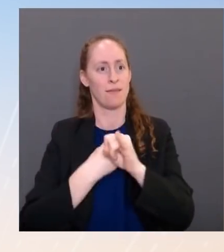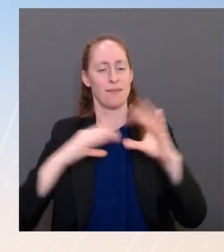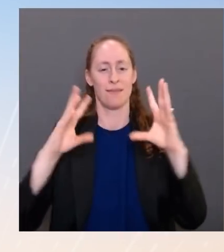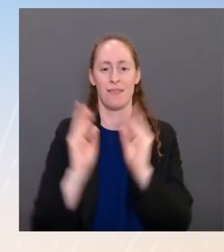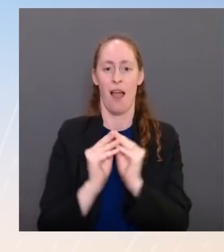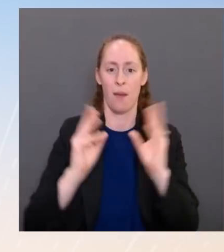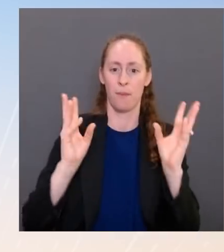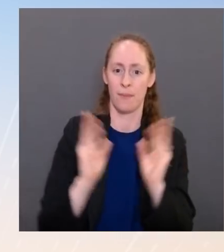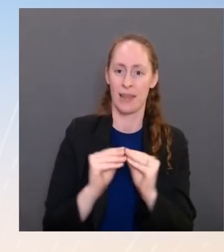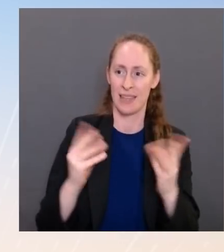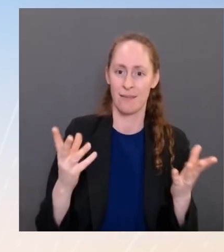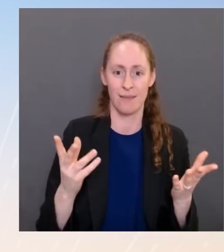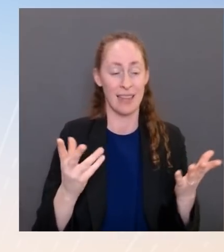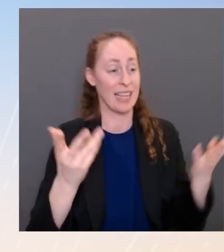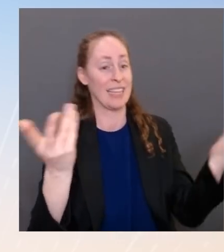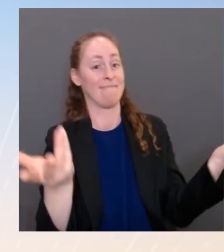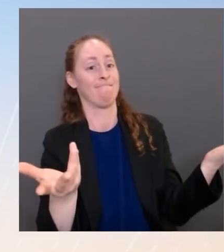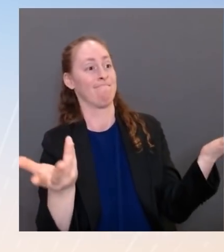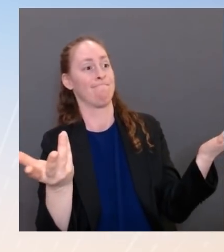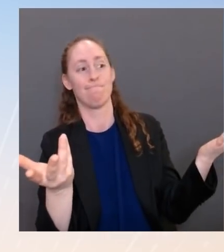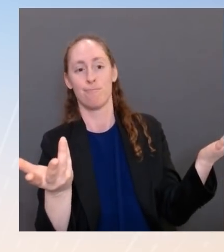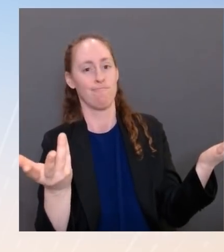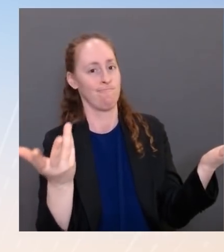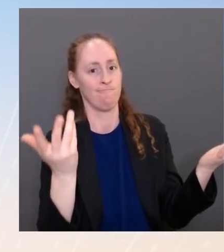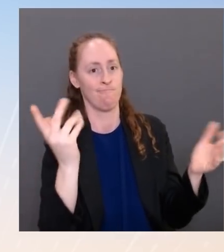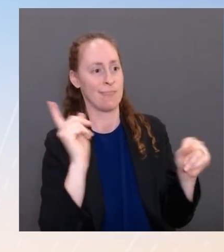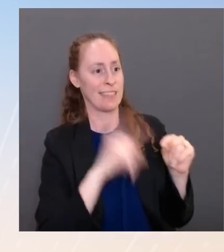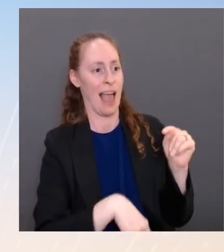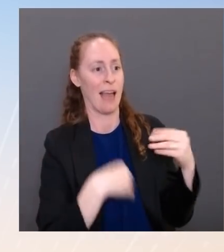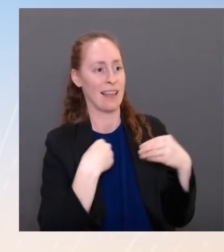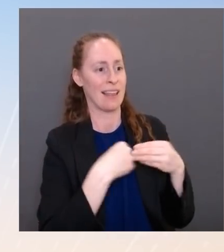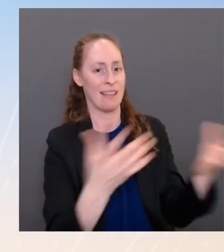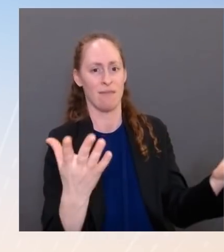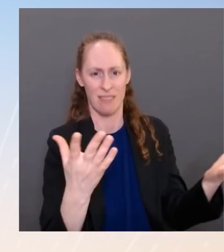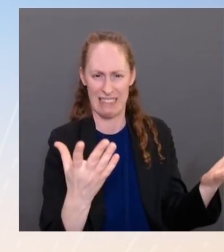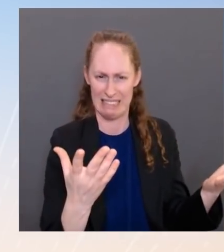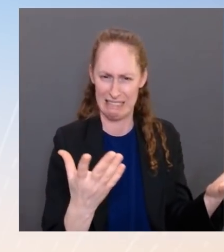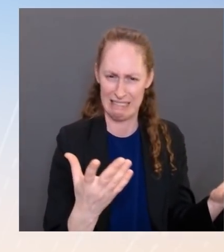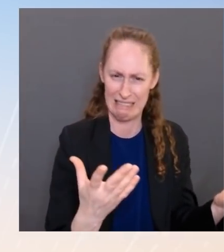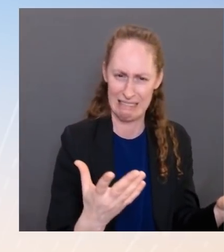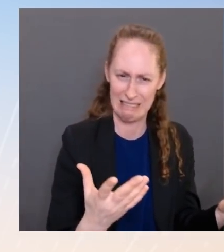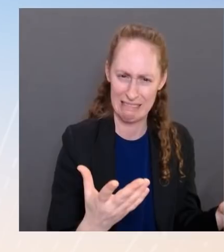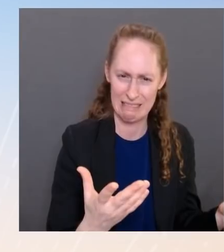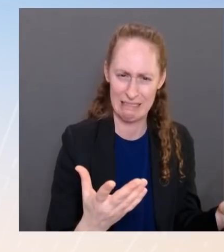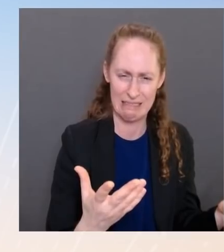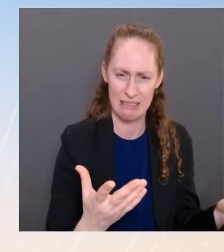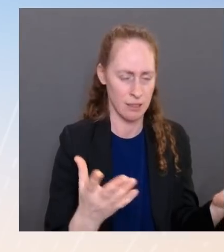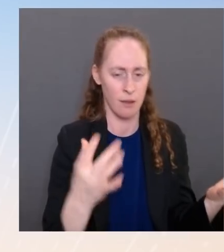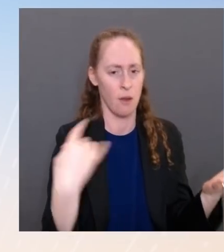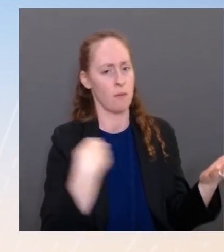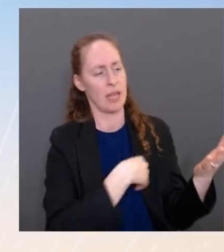but we need more money in order to continue to effectively run the programs we've been running to date.